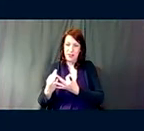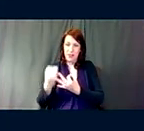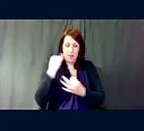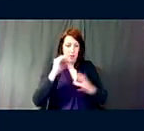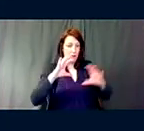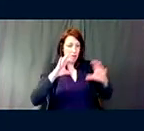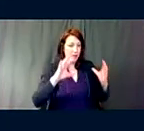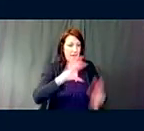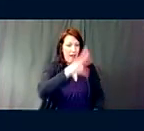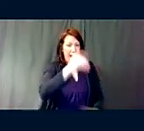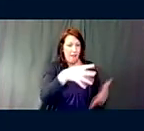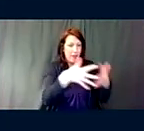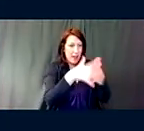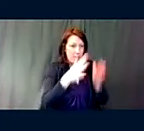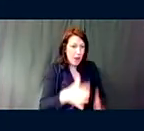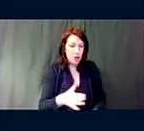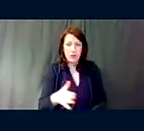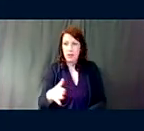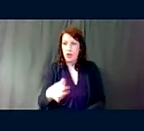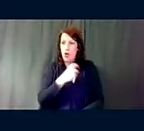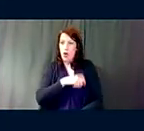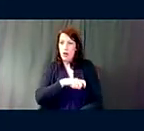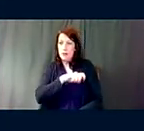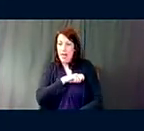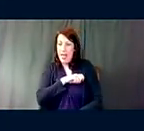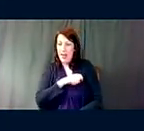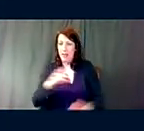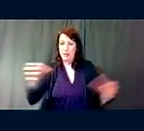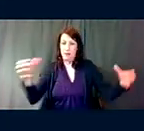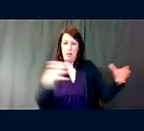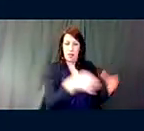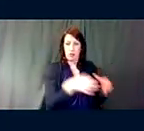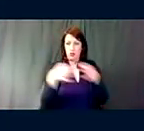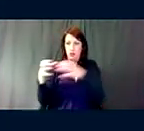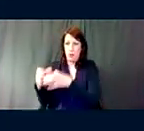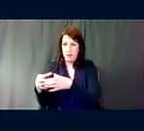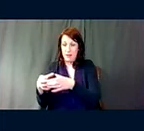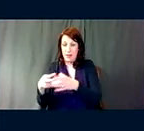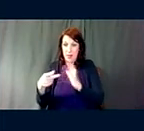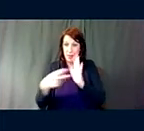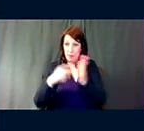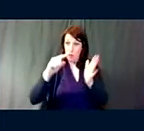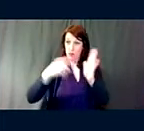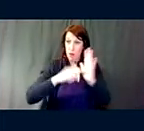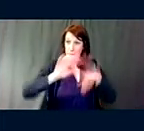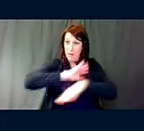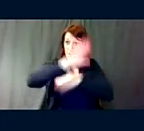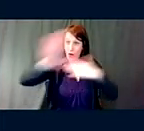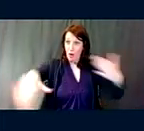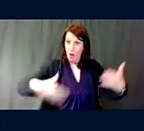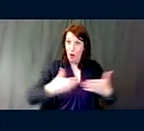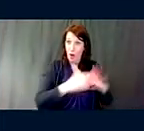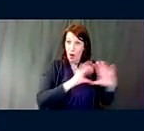A GROUP OF AFRICAN AMERICANS OR HISPANICS AND THINK THEY WOULD BE REPRESENTATIVE OF ALL OF THOSE IS UP GROUPS, AND IN FACT